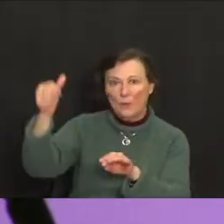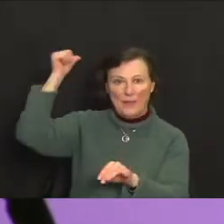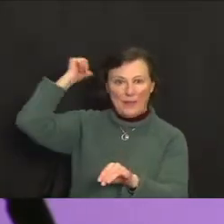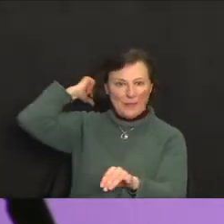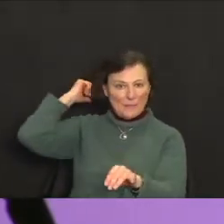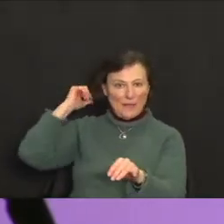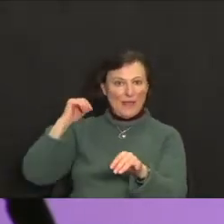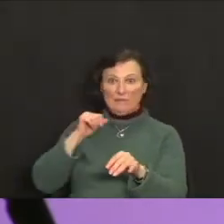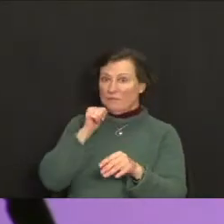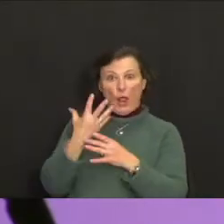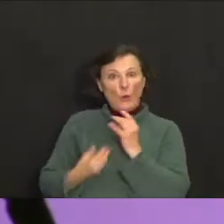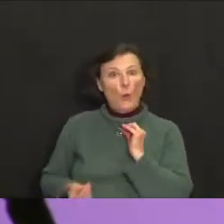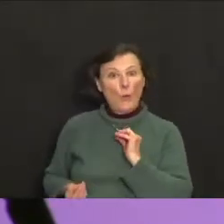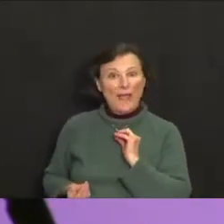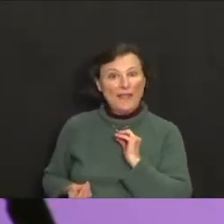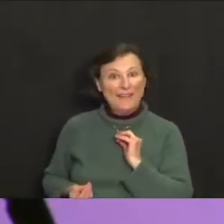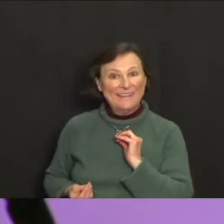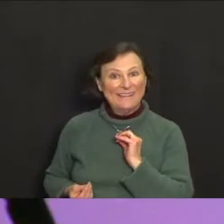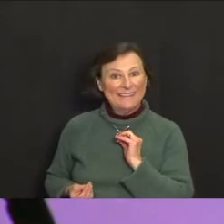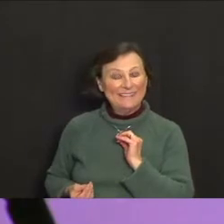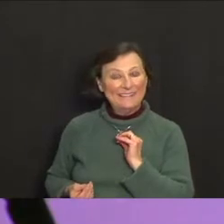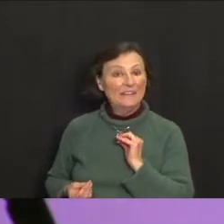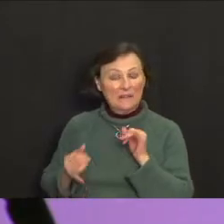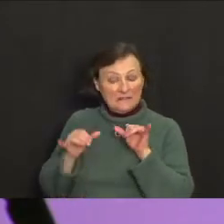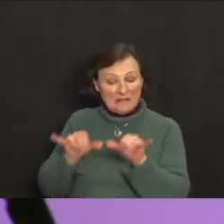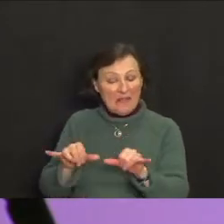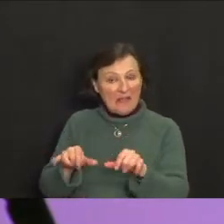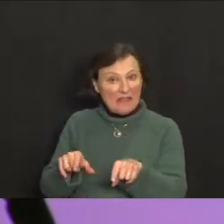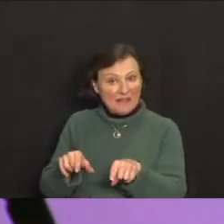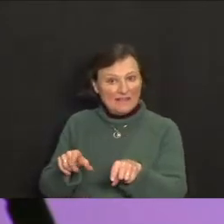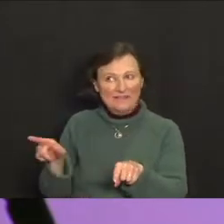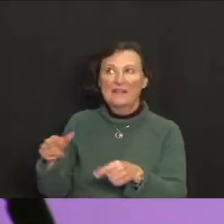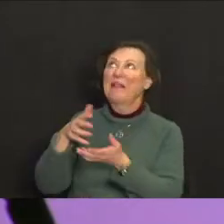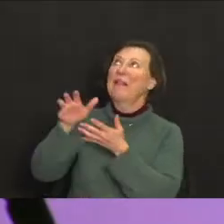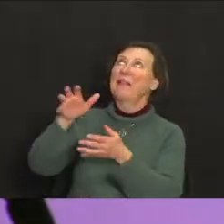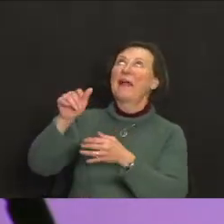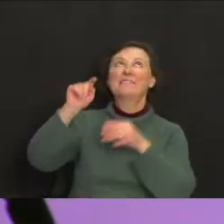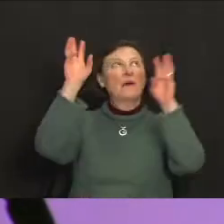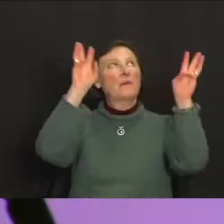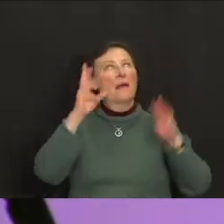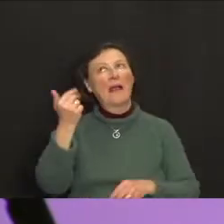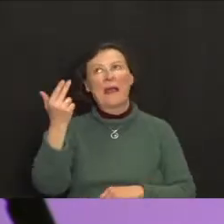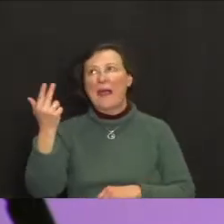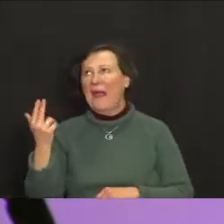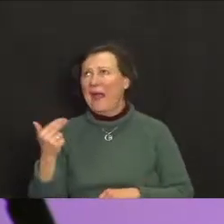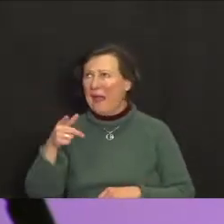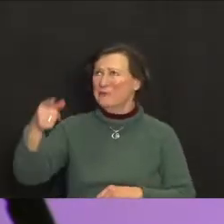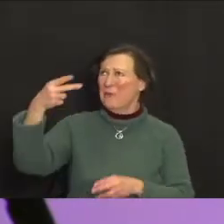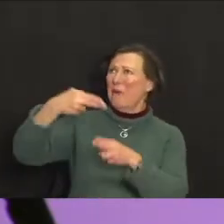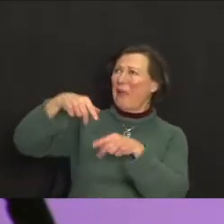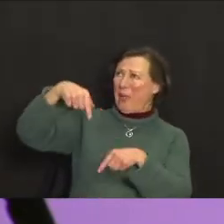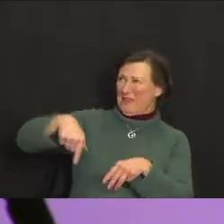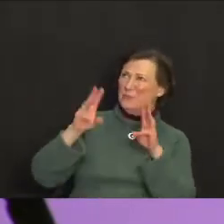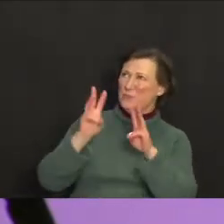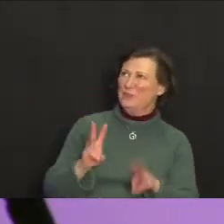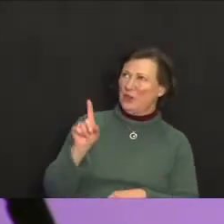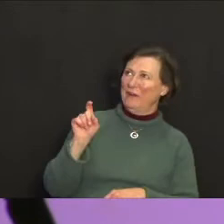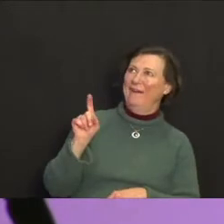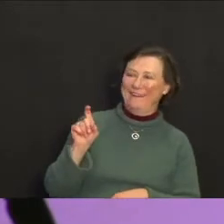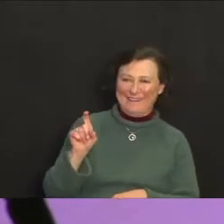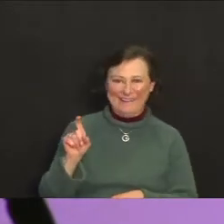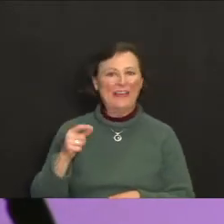go away, it's laughing at the weather saying, "Huh, you call this winter? I can live through this!"